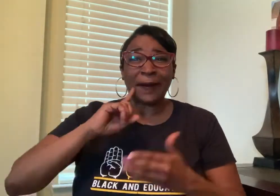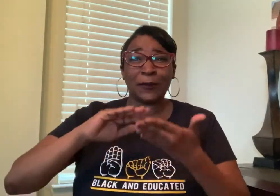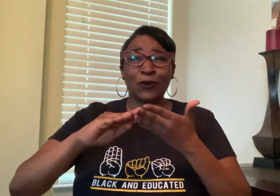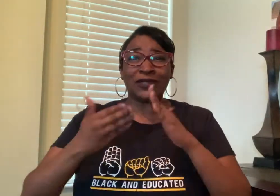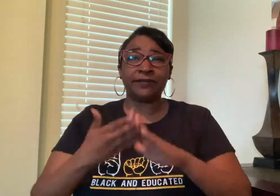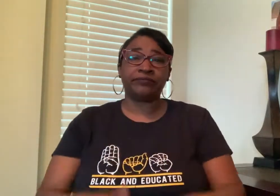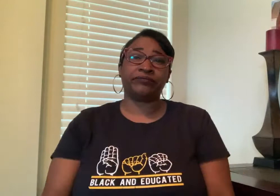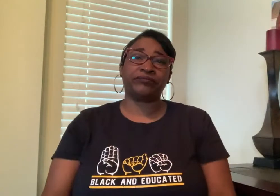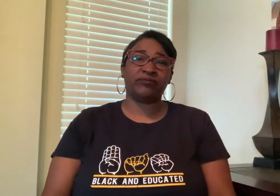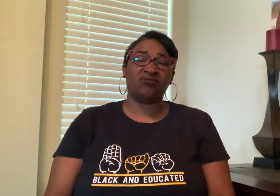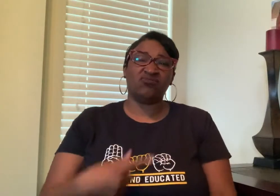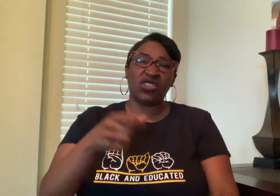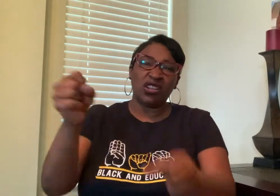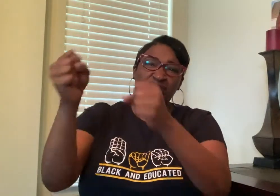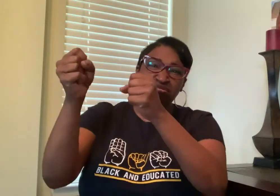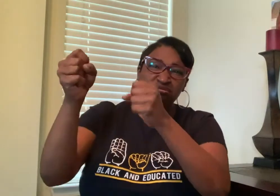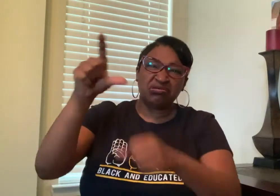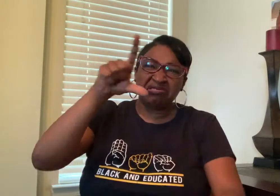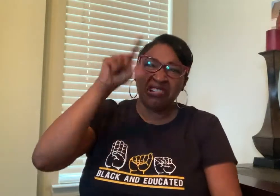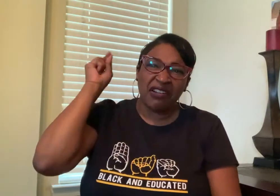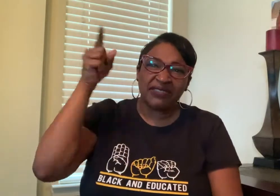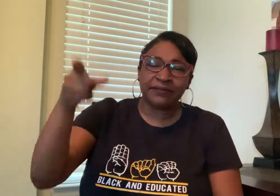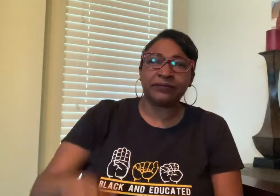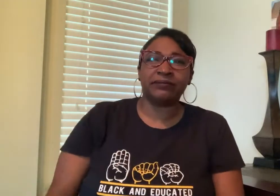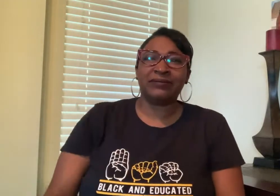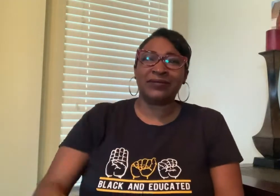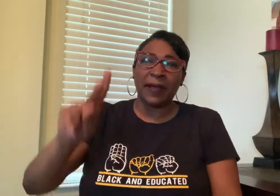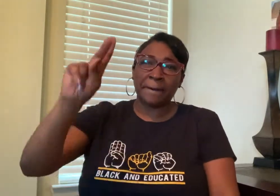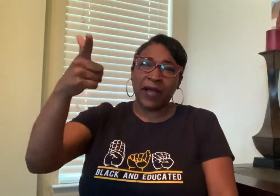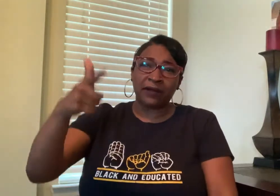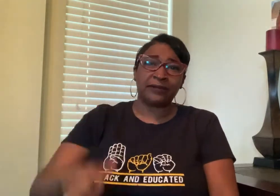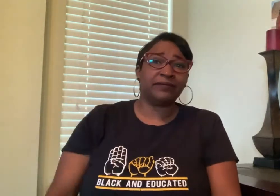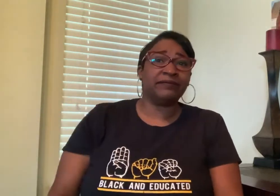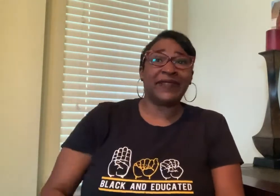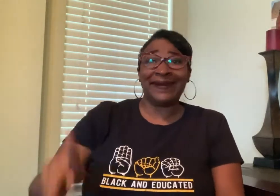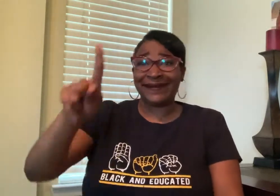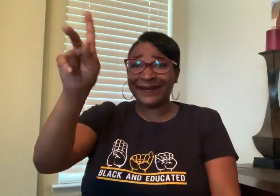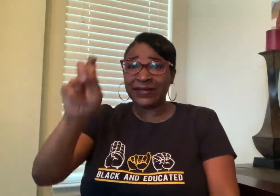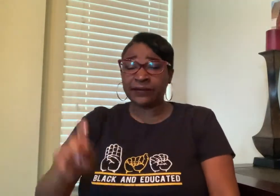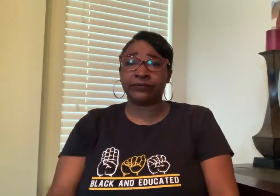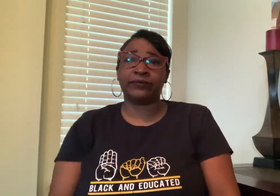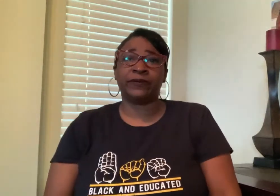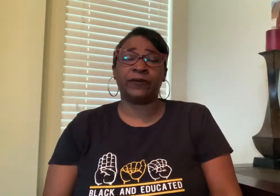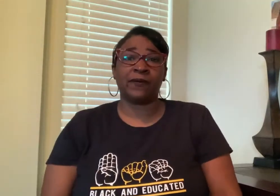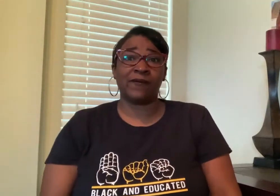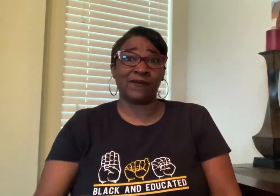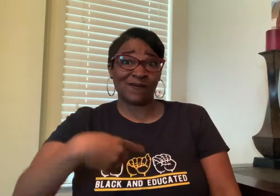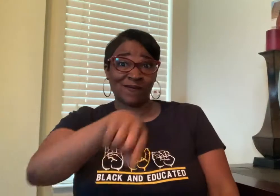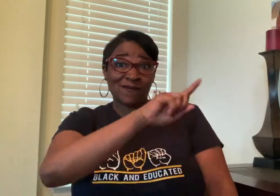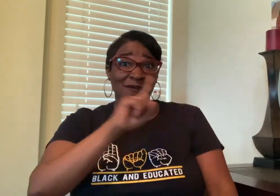People railing on Gallaudet, Kappa Gamma, Phi Kappa Zeta.